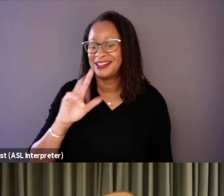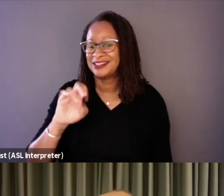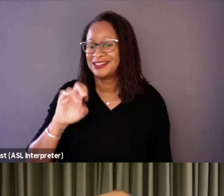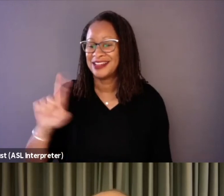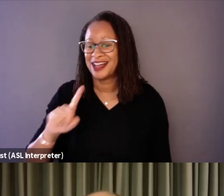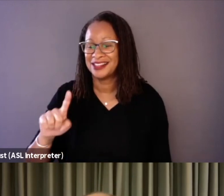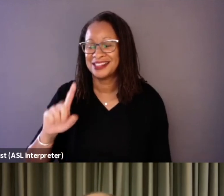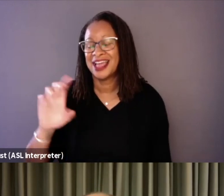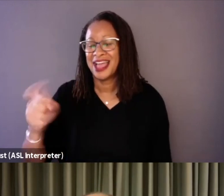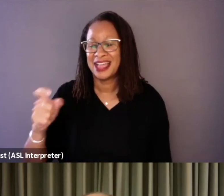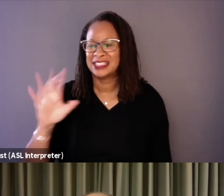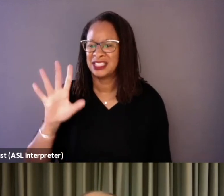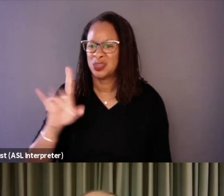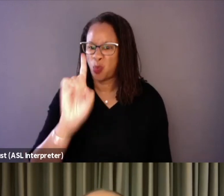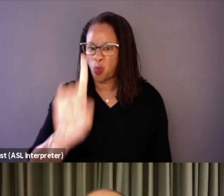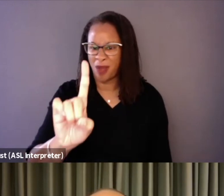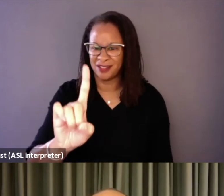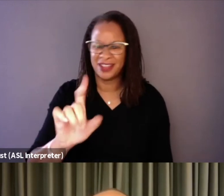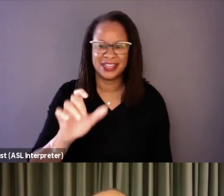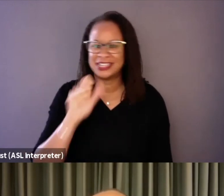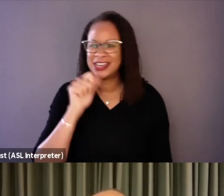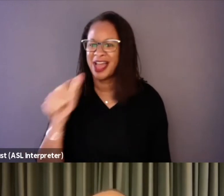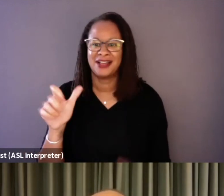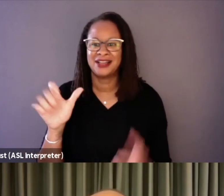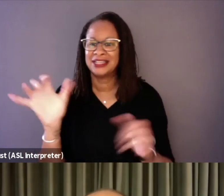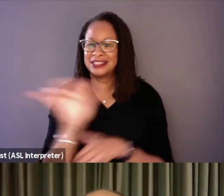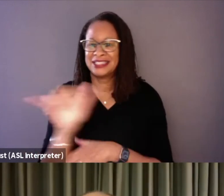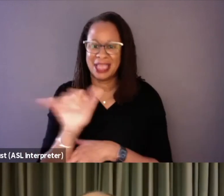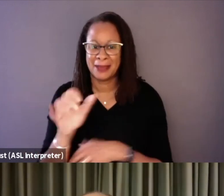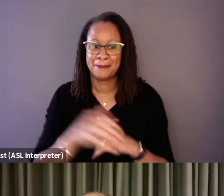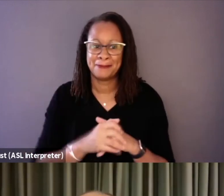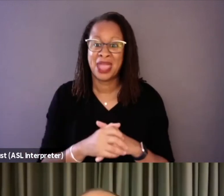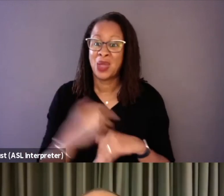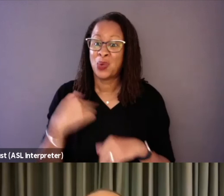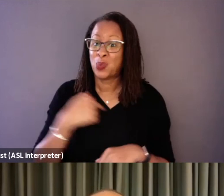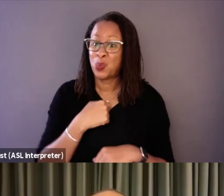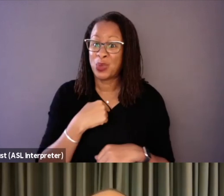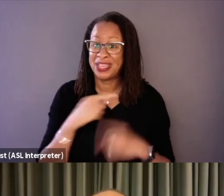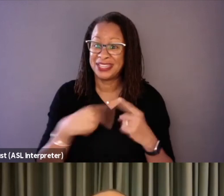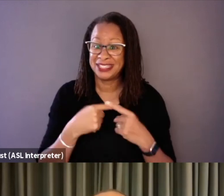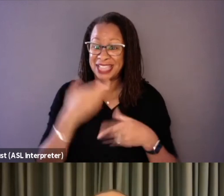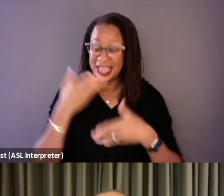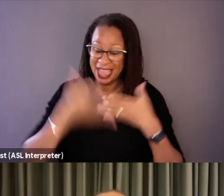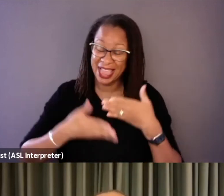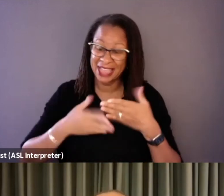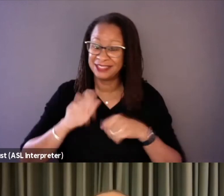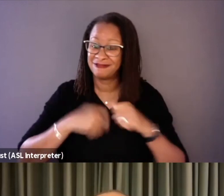So that's a fantastic analogy. We have to wrap, I'm so sorry to go but I've loved chatting with you folks.